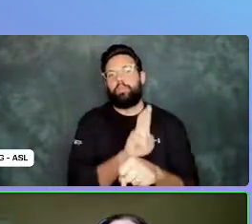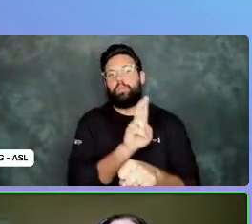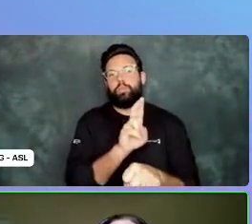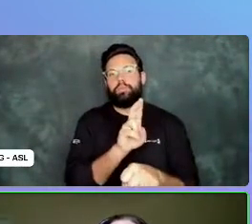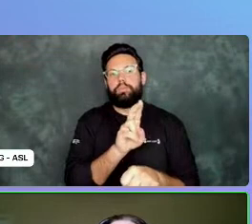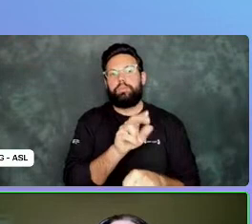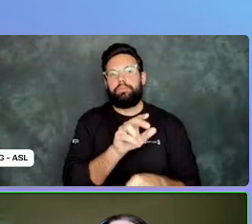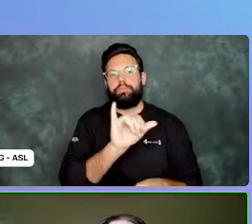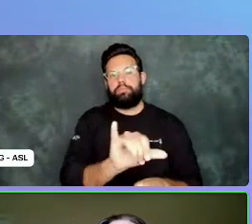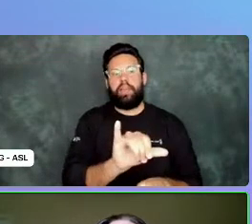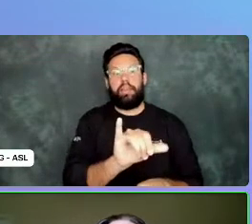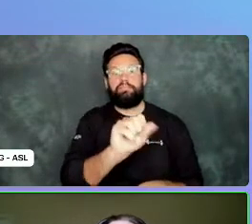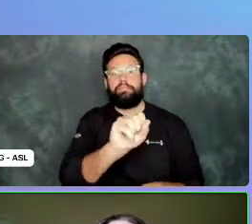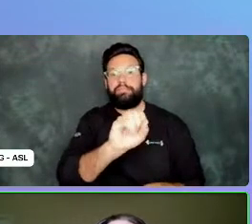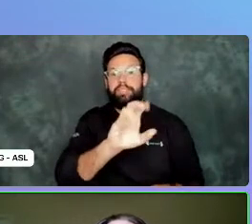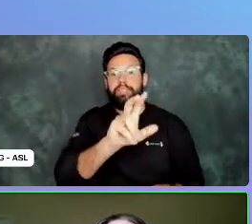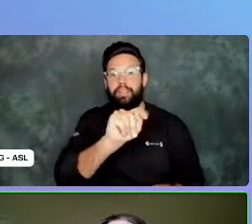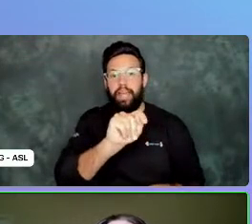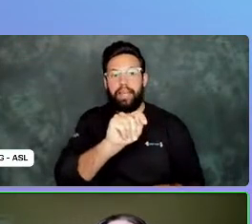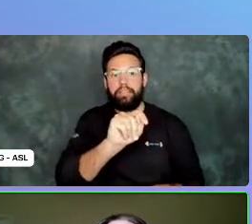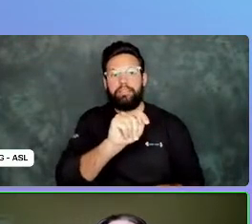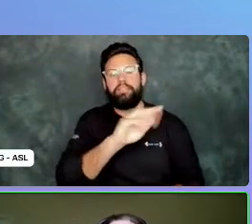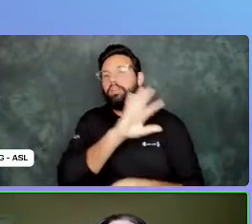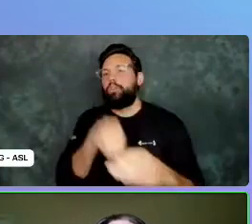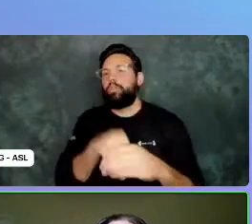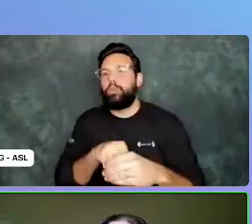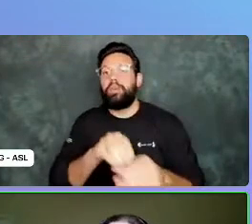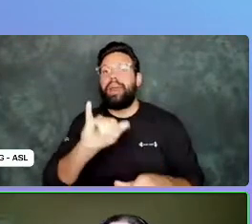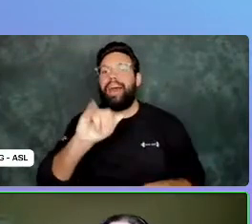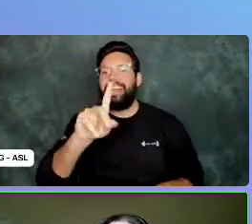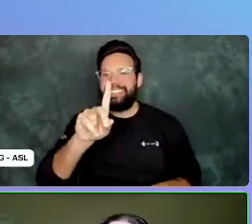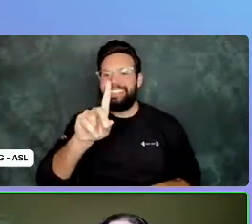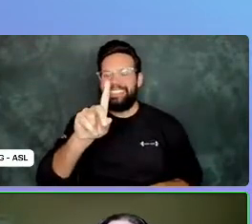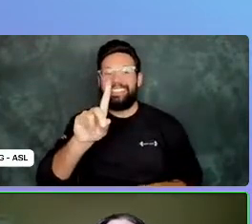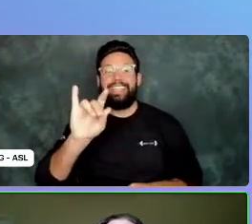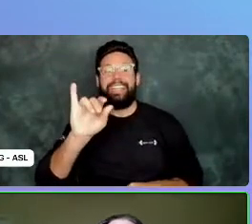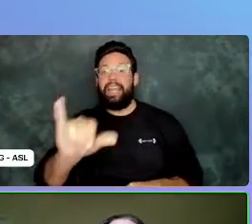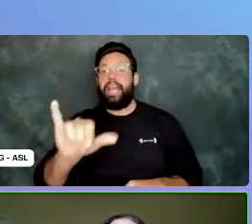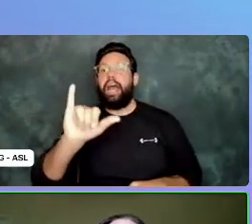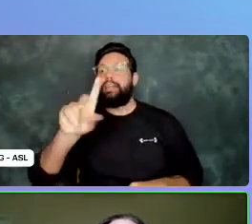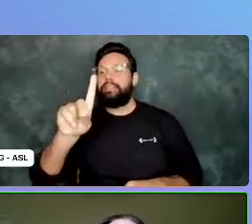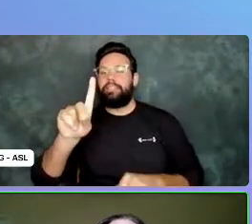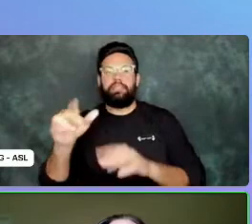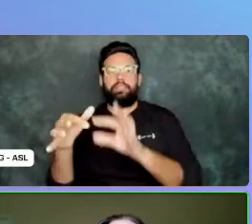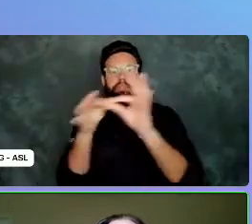ability to select a single option. So for that we use the select element. We still